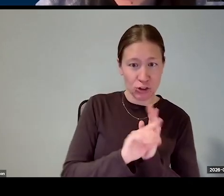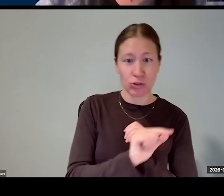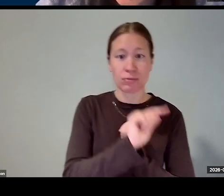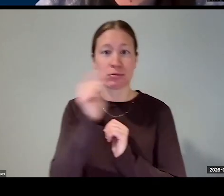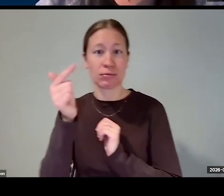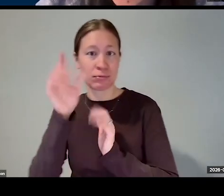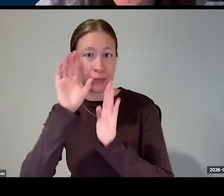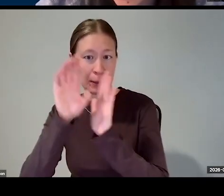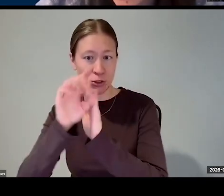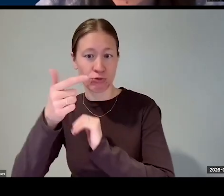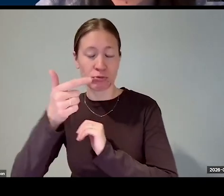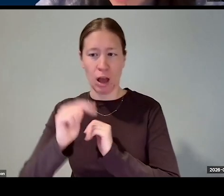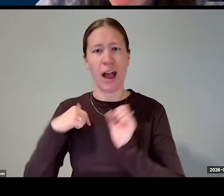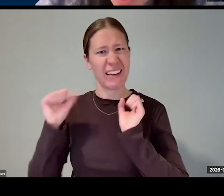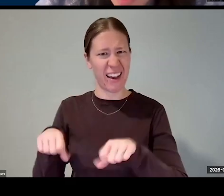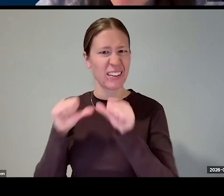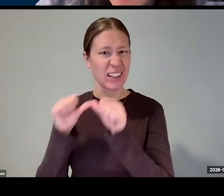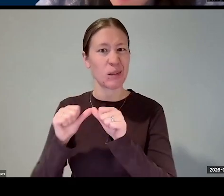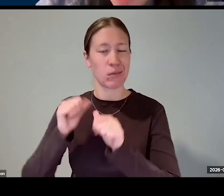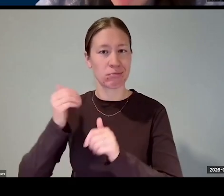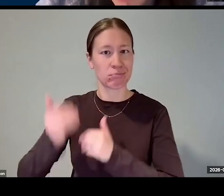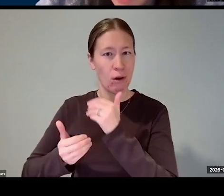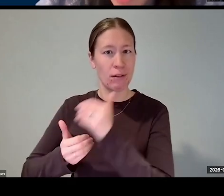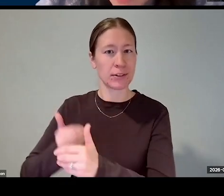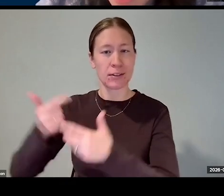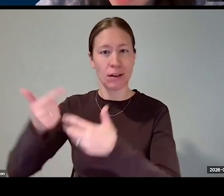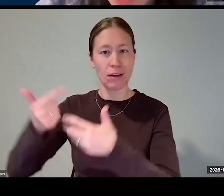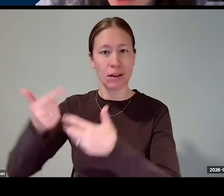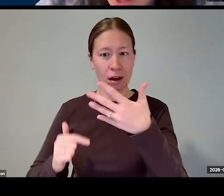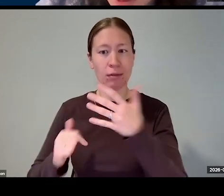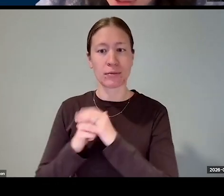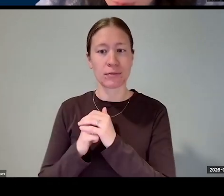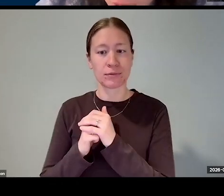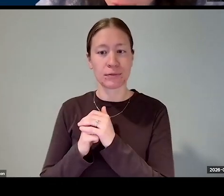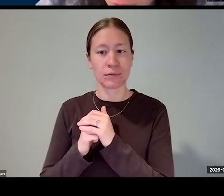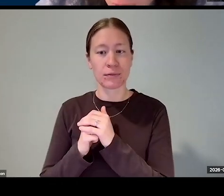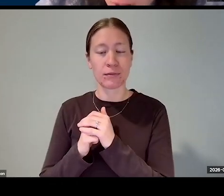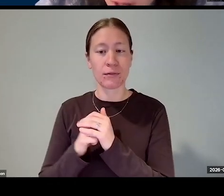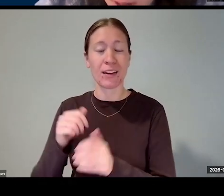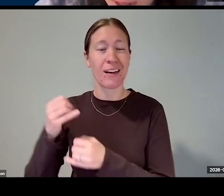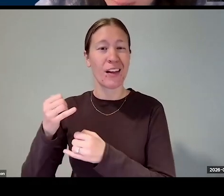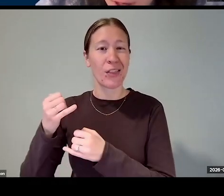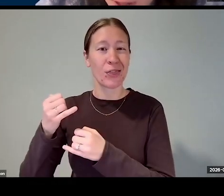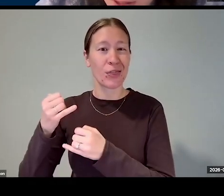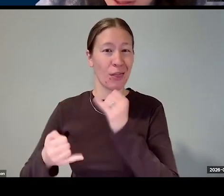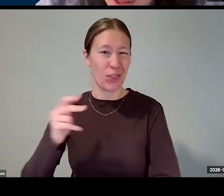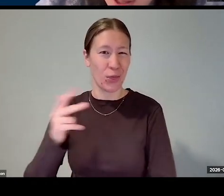and make any adjustments that I want. I'll move the Kelsey Museum image below the text box.